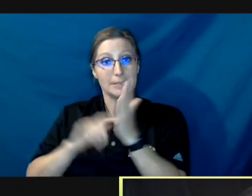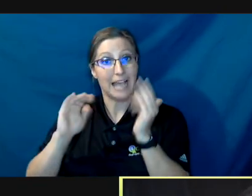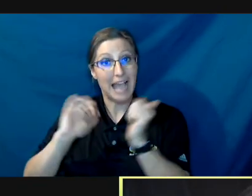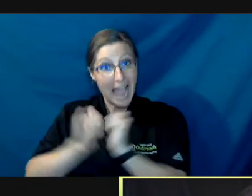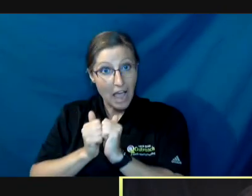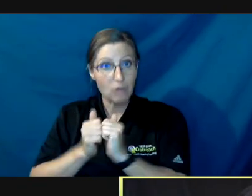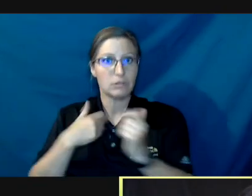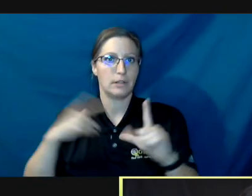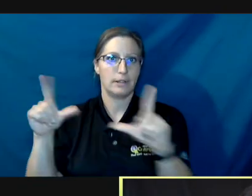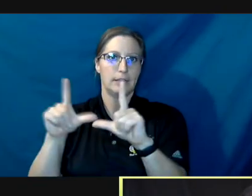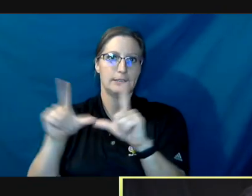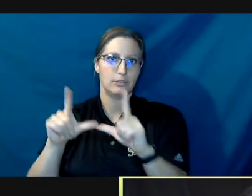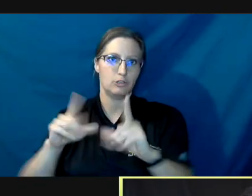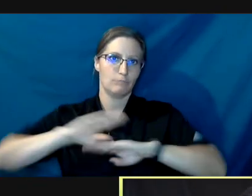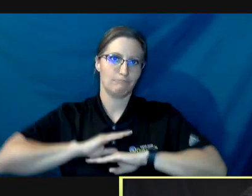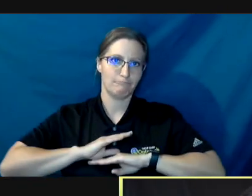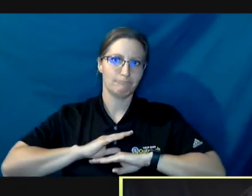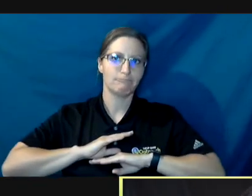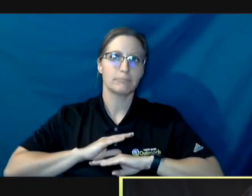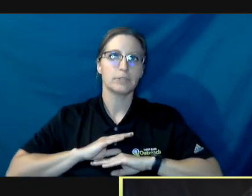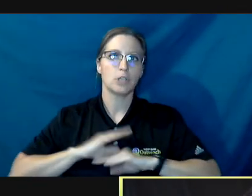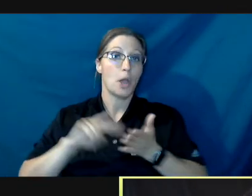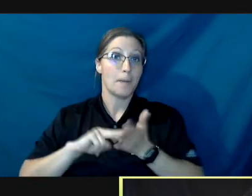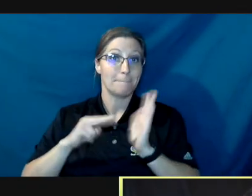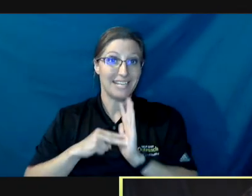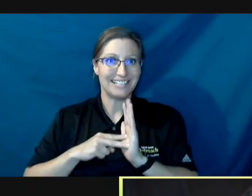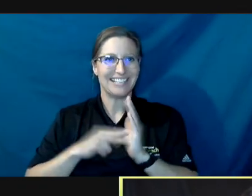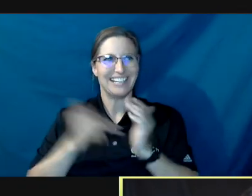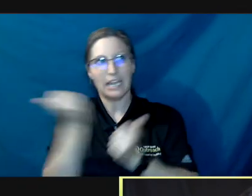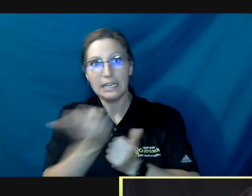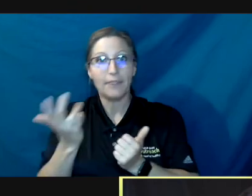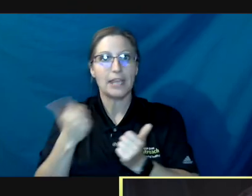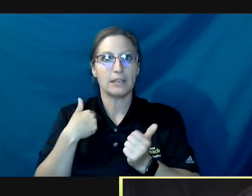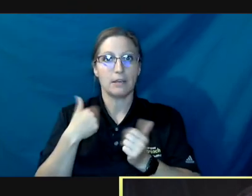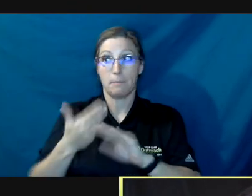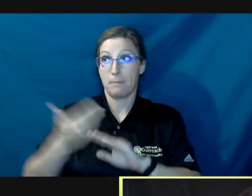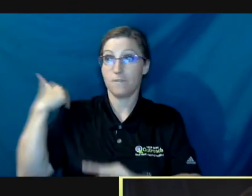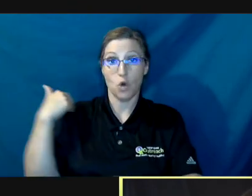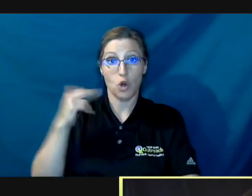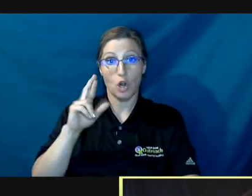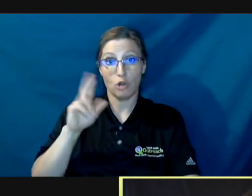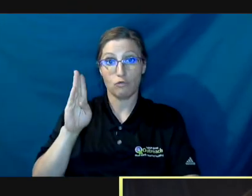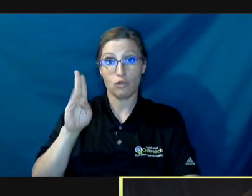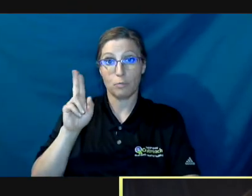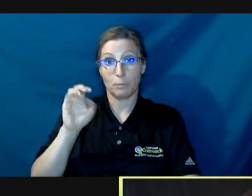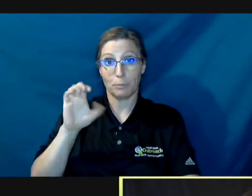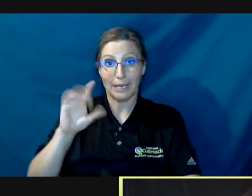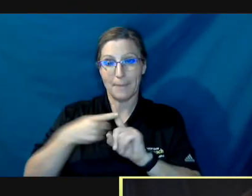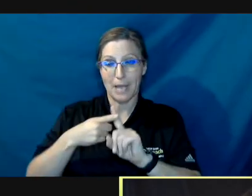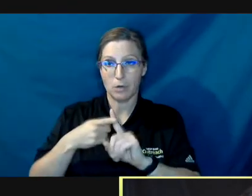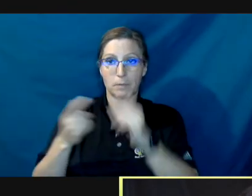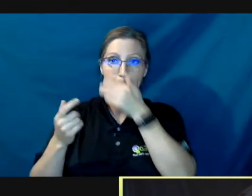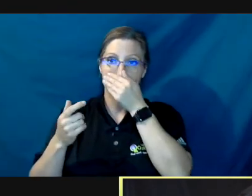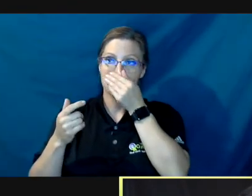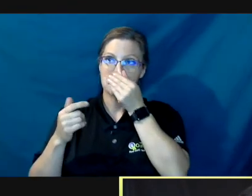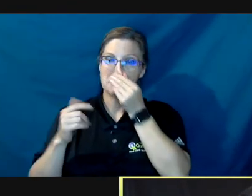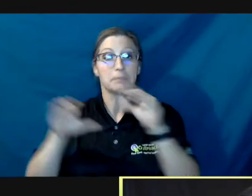by satisfying licensure. So all of those things that were in the original rubric about, you know, are we